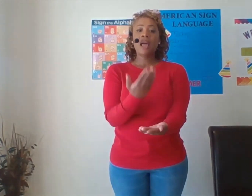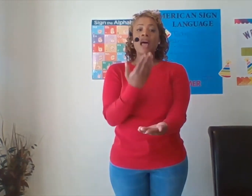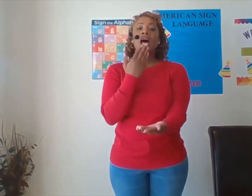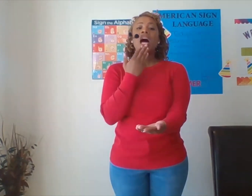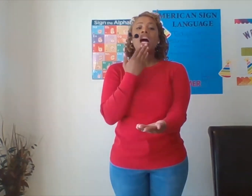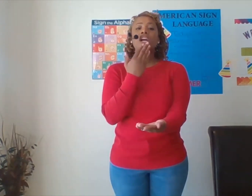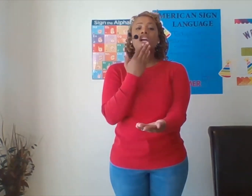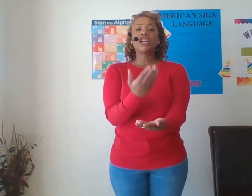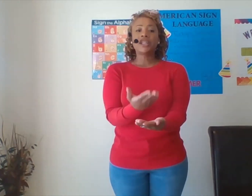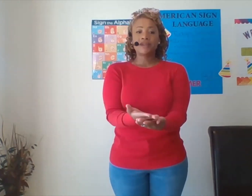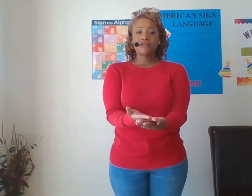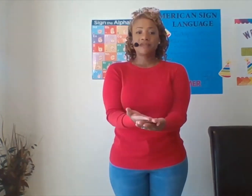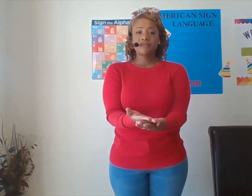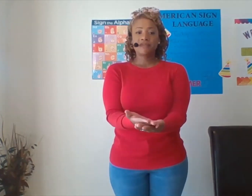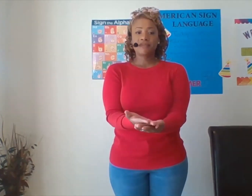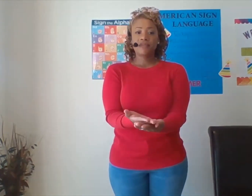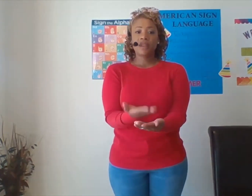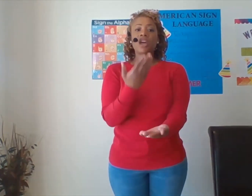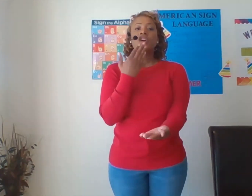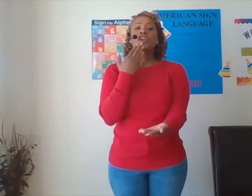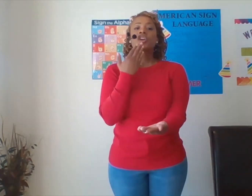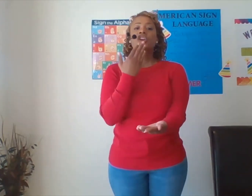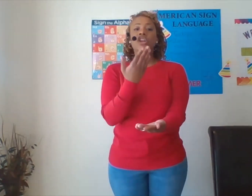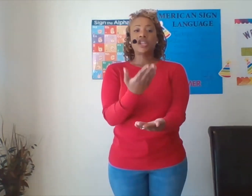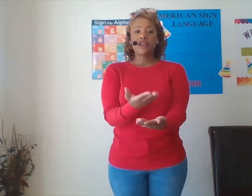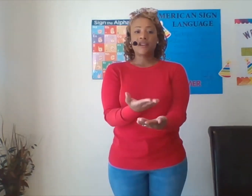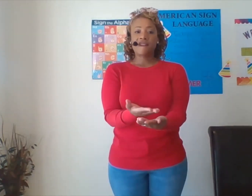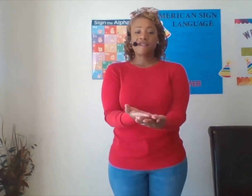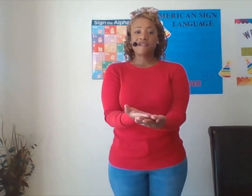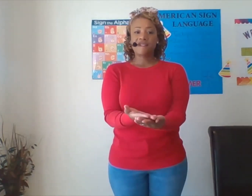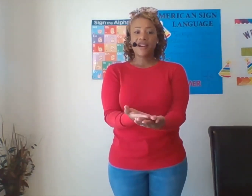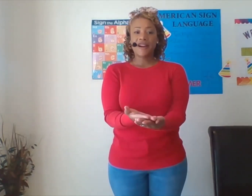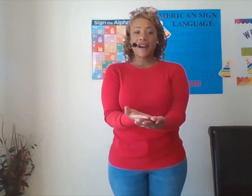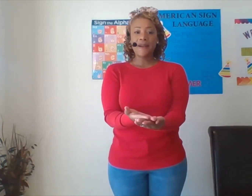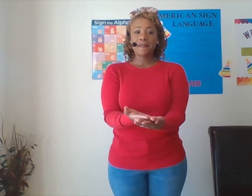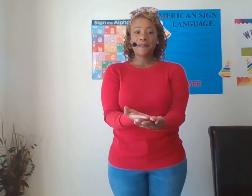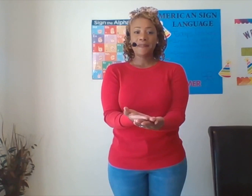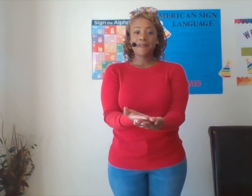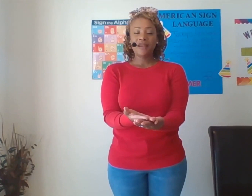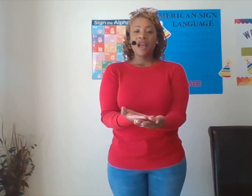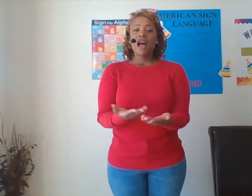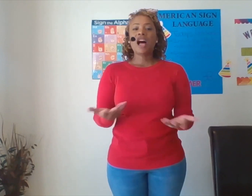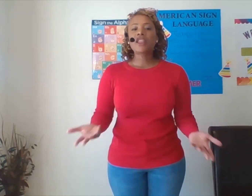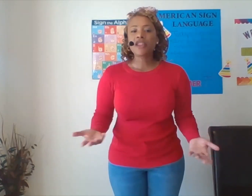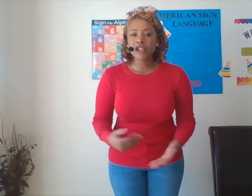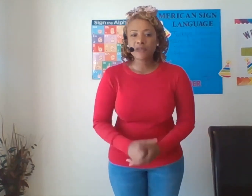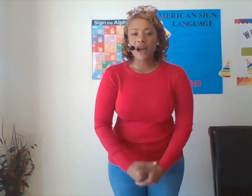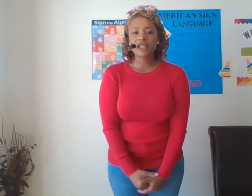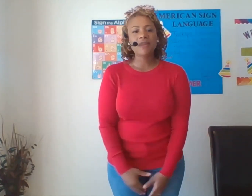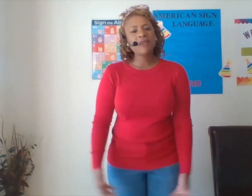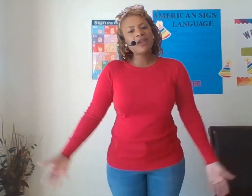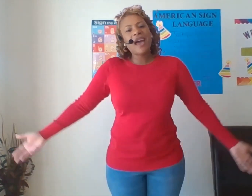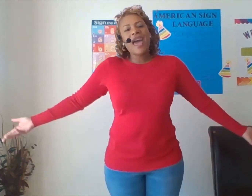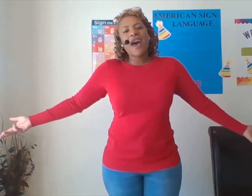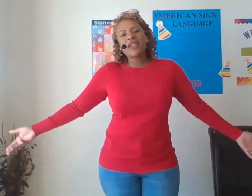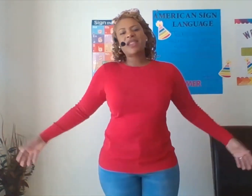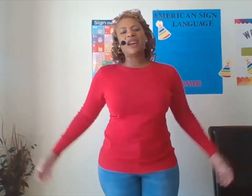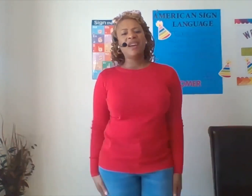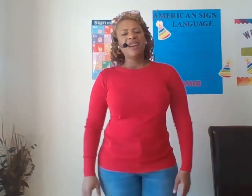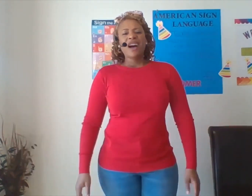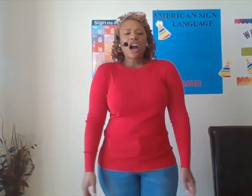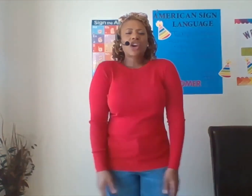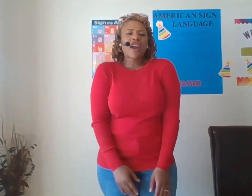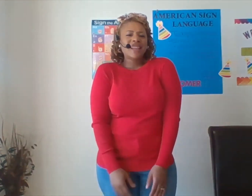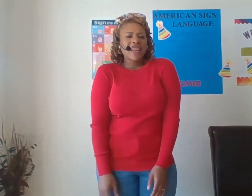good good all right another response maybe you're not having the a great day